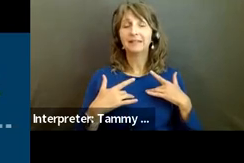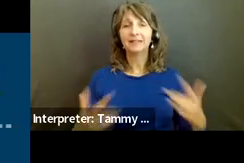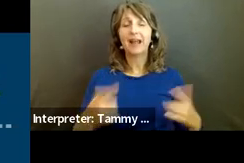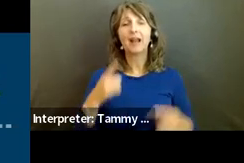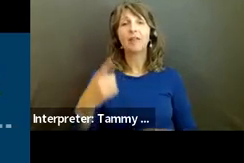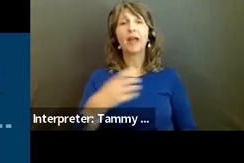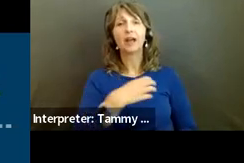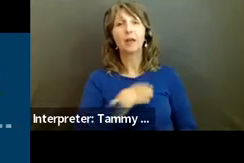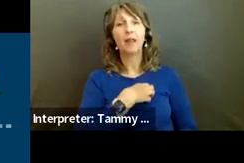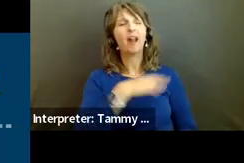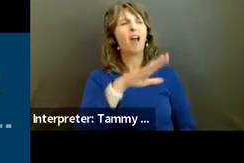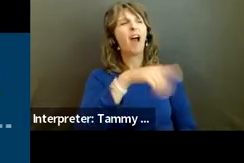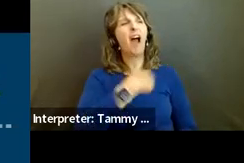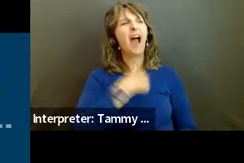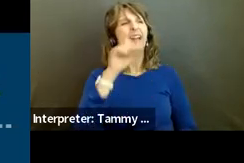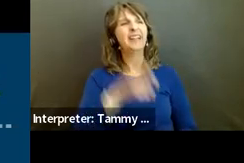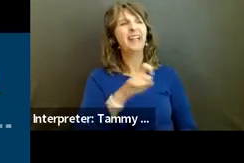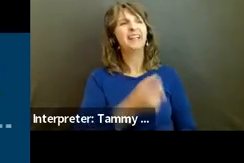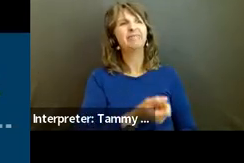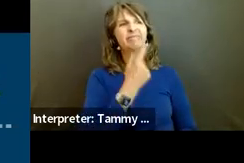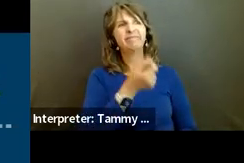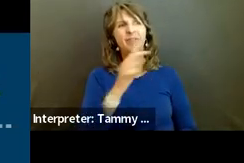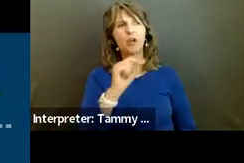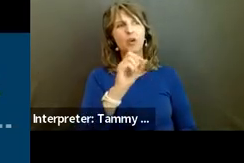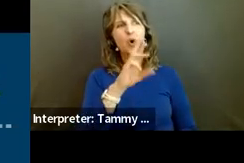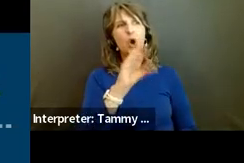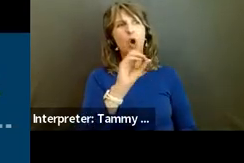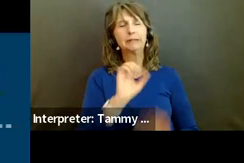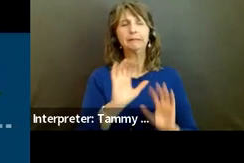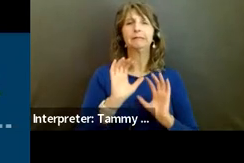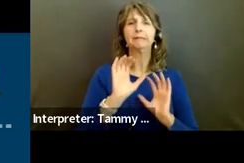Why do you, why do you need that? Why do you need this dangerous medicine? Like what's going on?